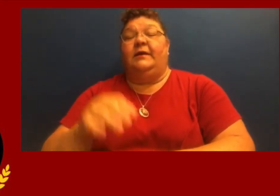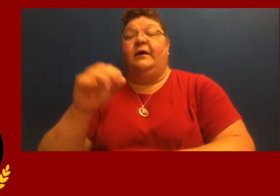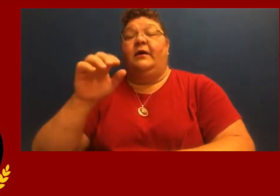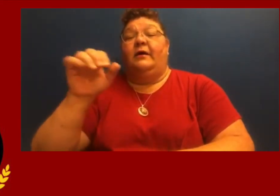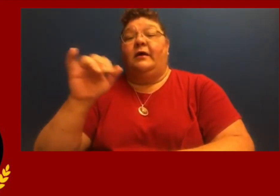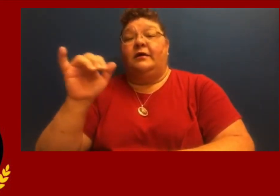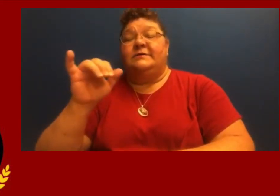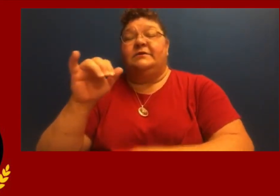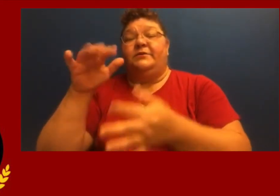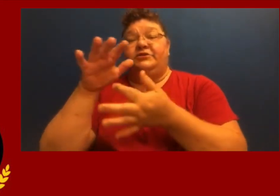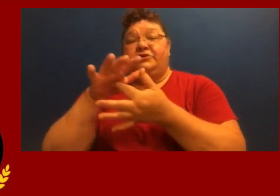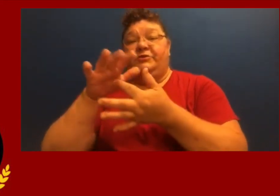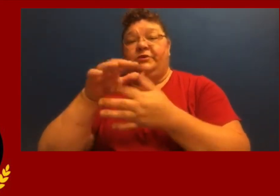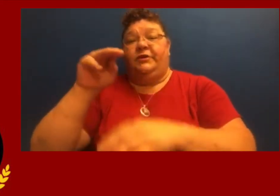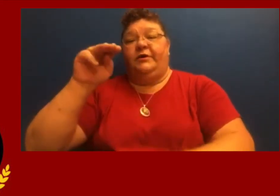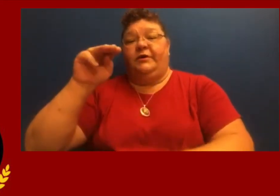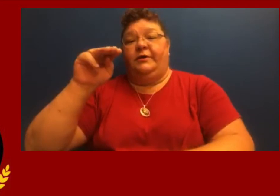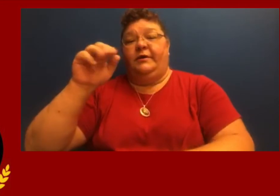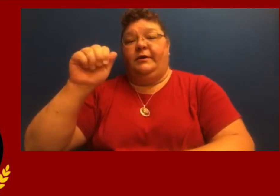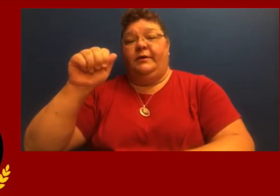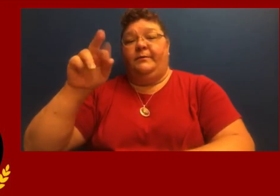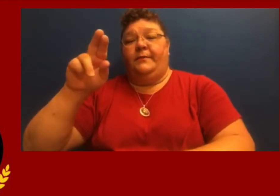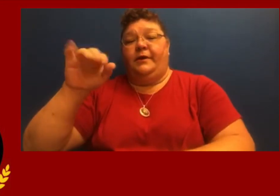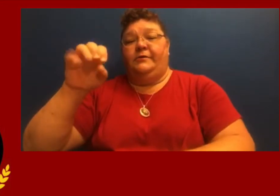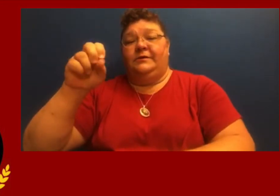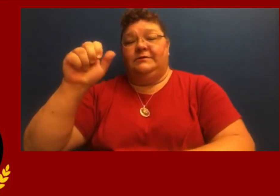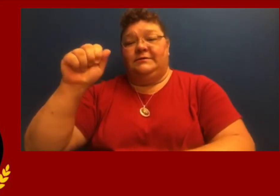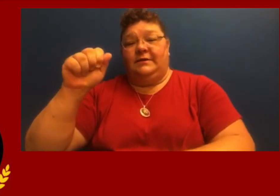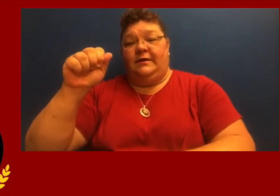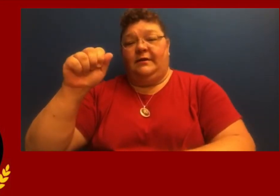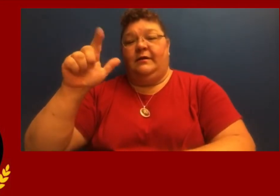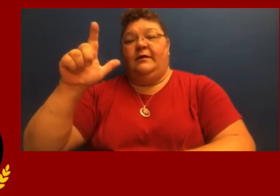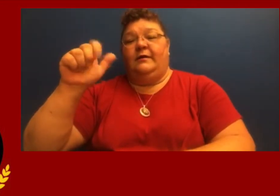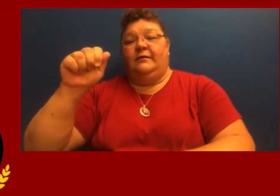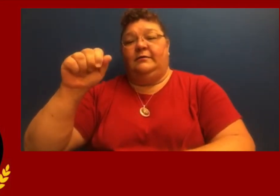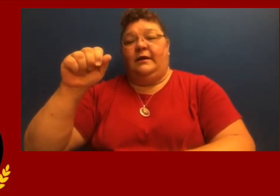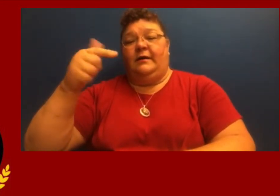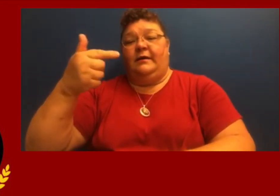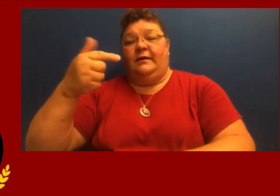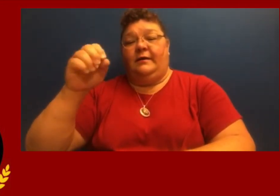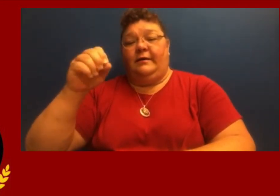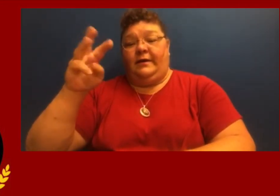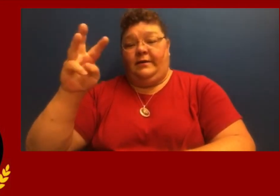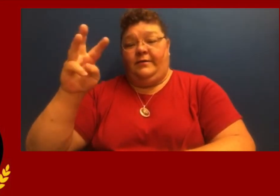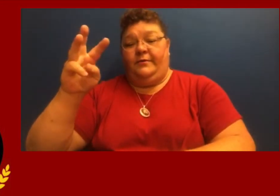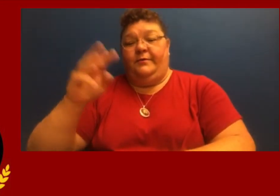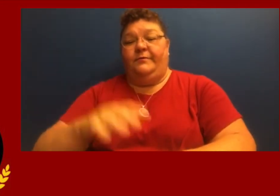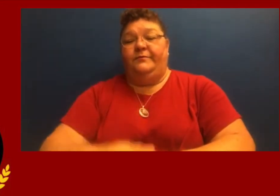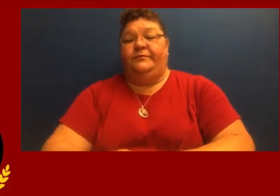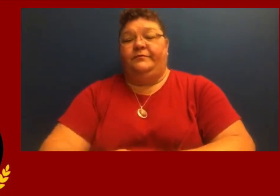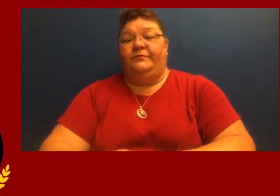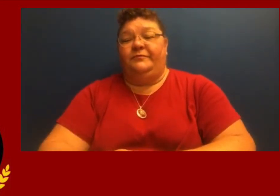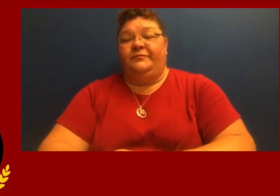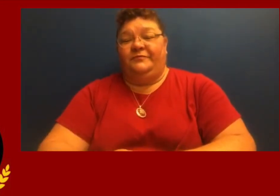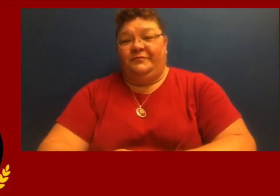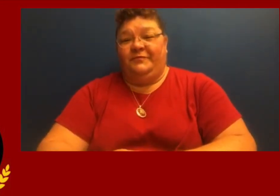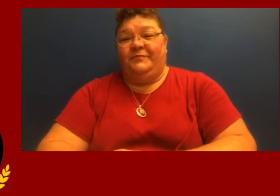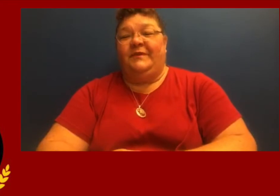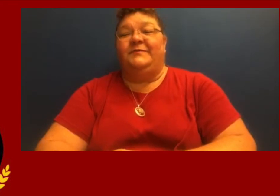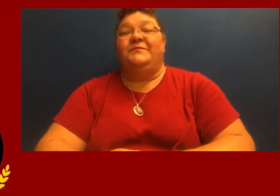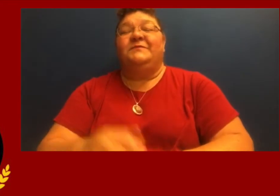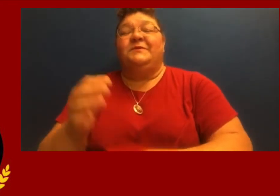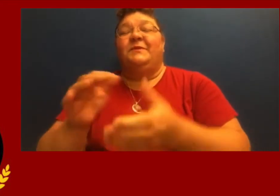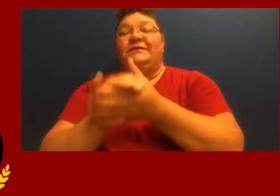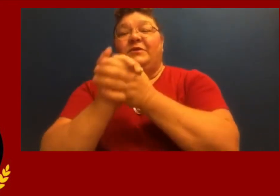And we also have a junior, Marissa LaGow.